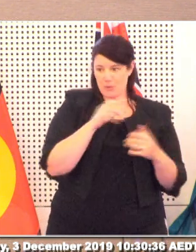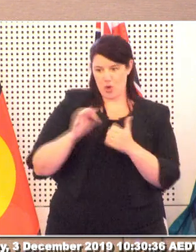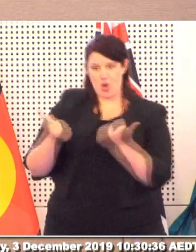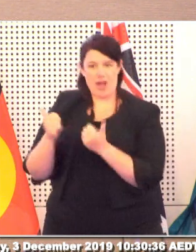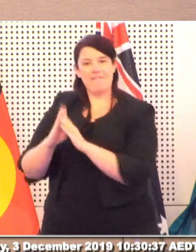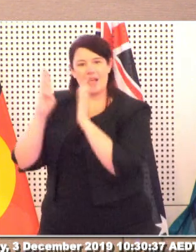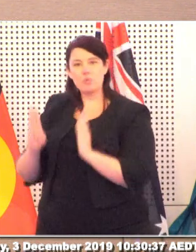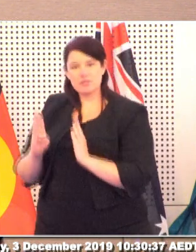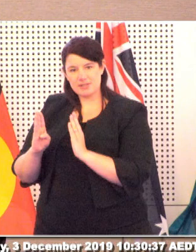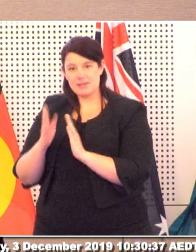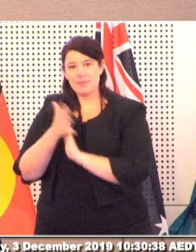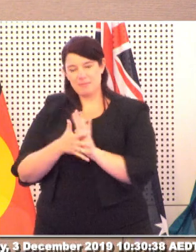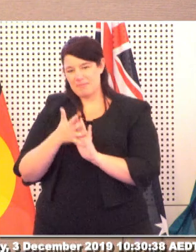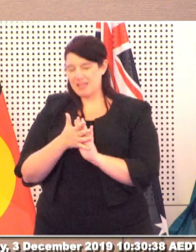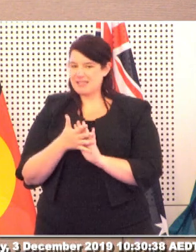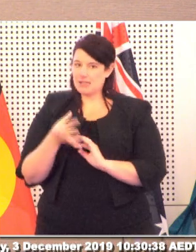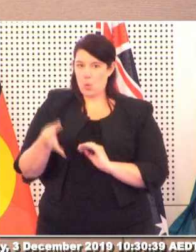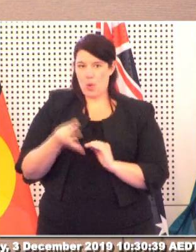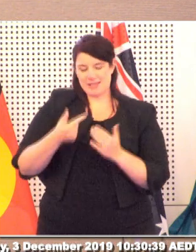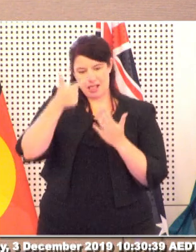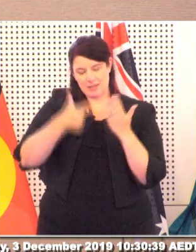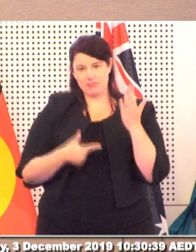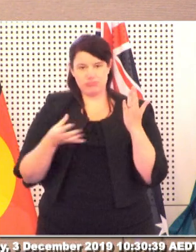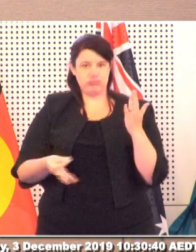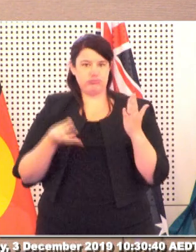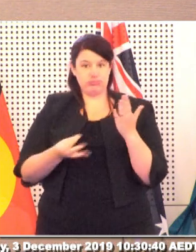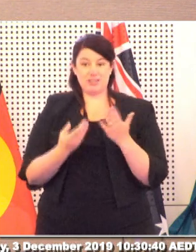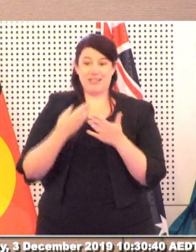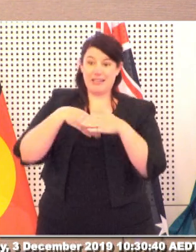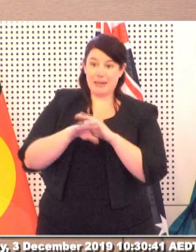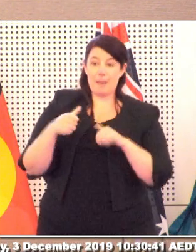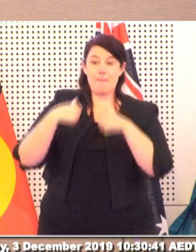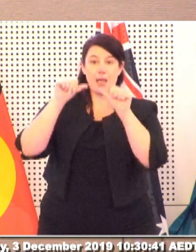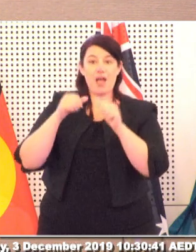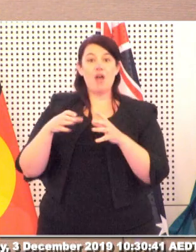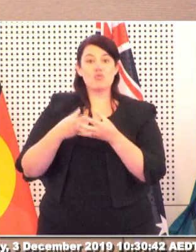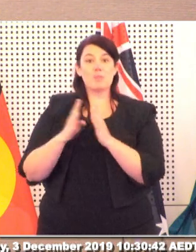So that resulted in a quite long waiting list to enter group homes. And that was the only option available.